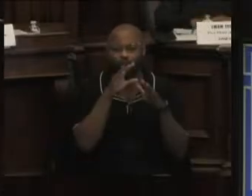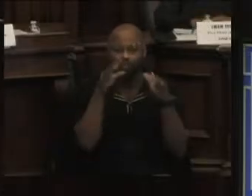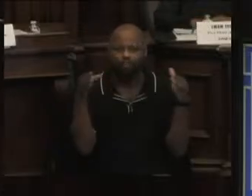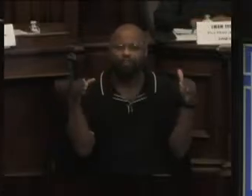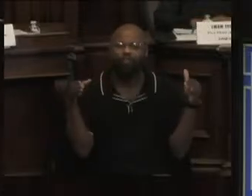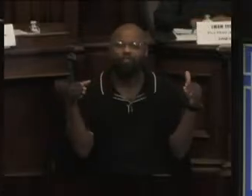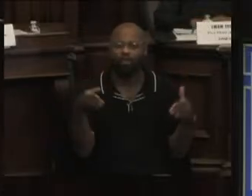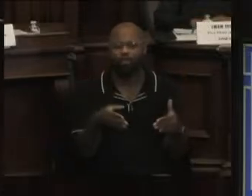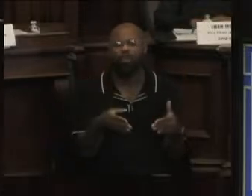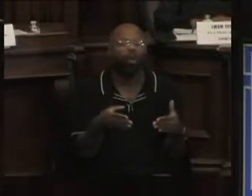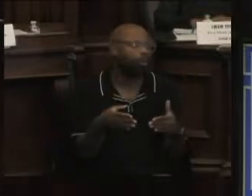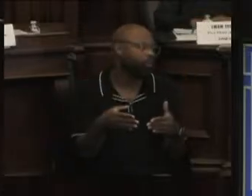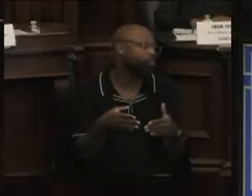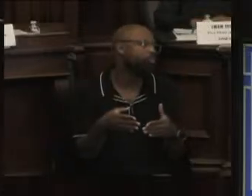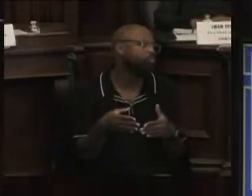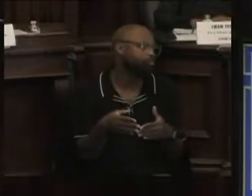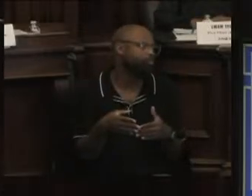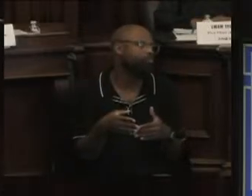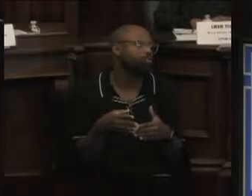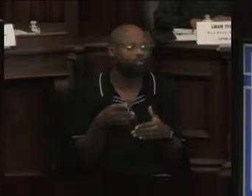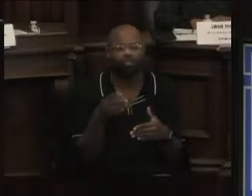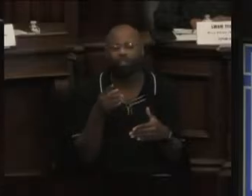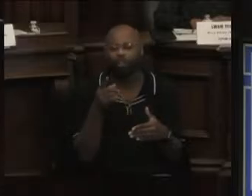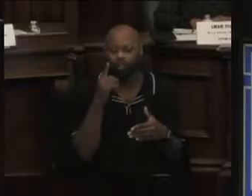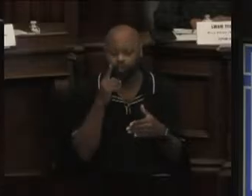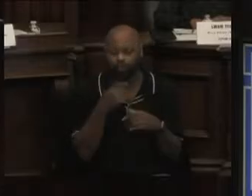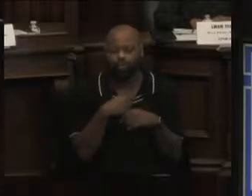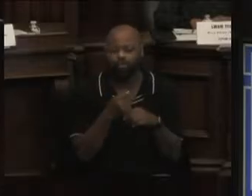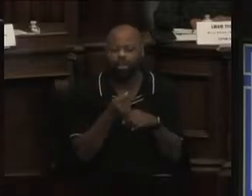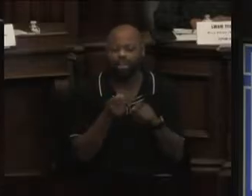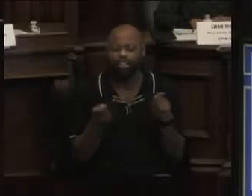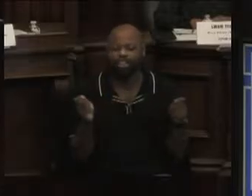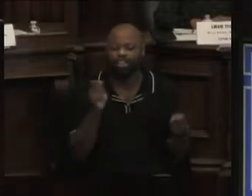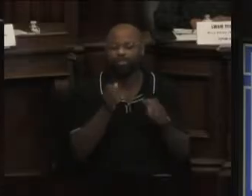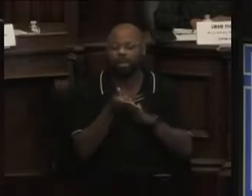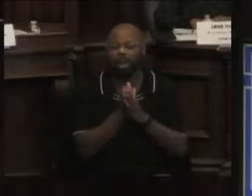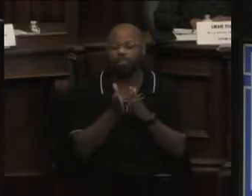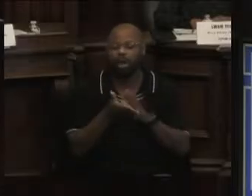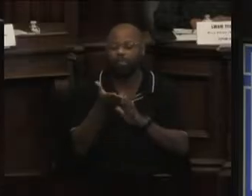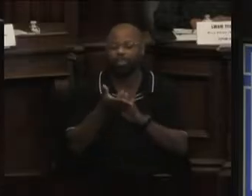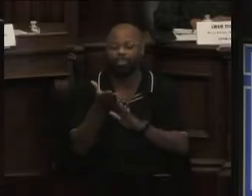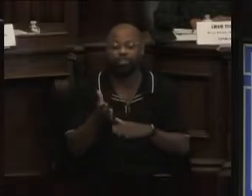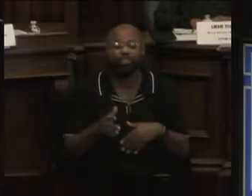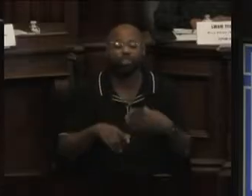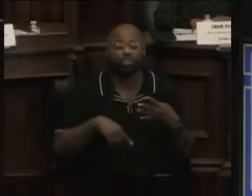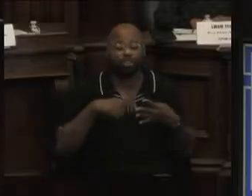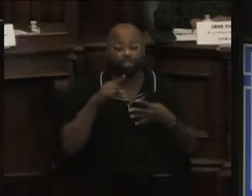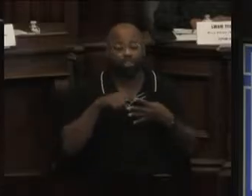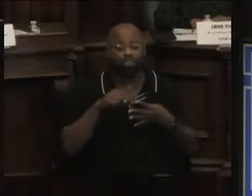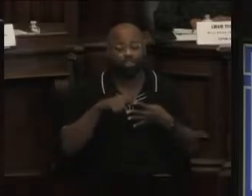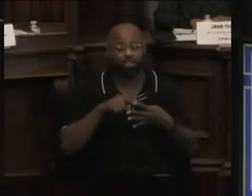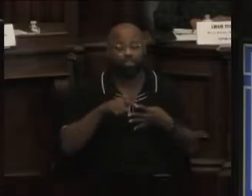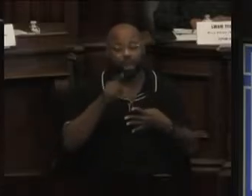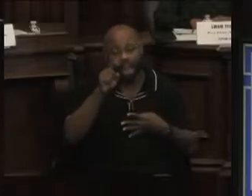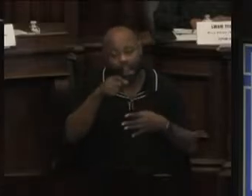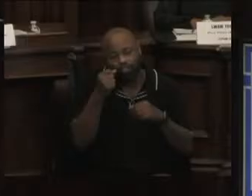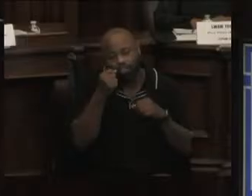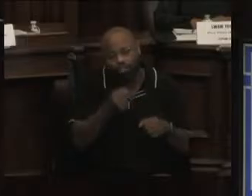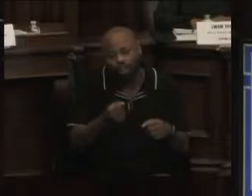four strategic priorities that we'll focus focus on. Pardon me,